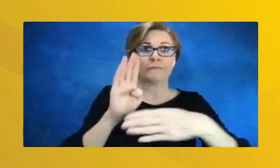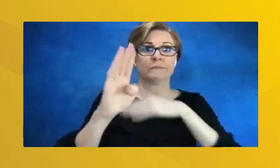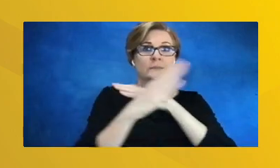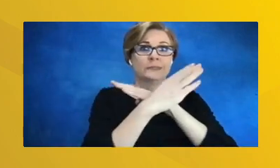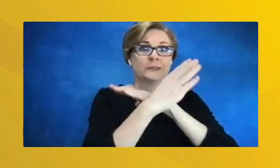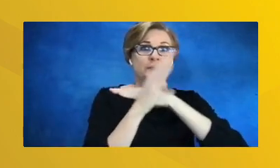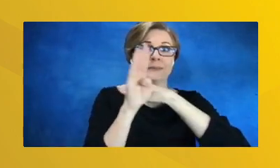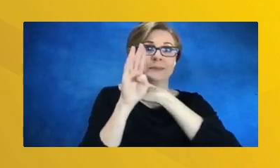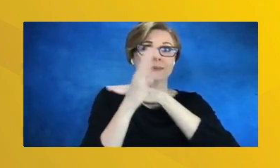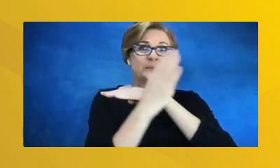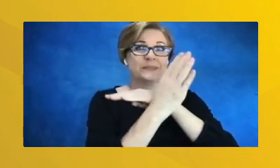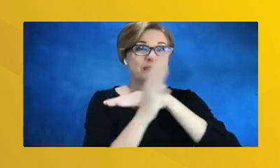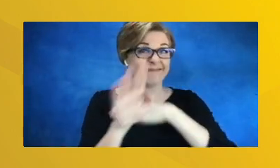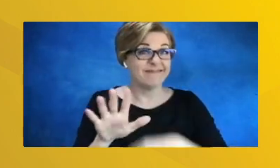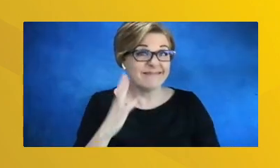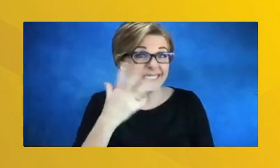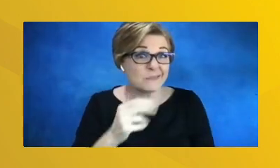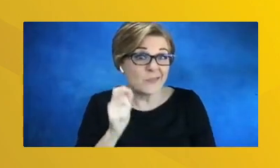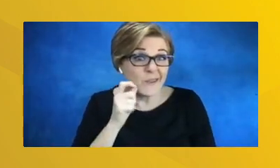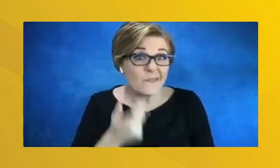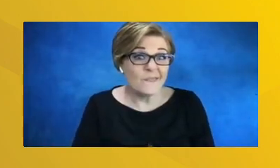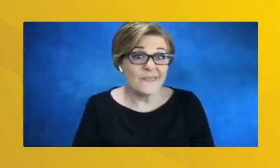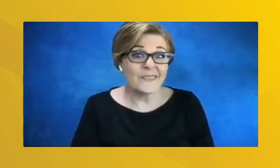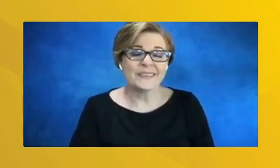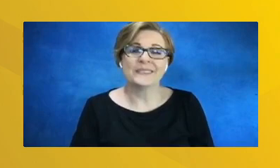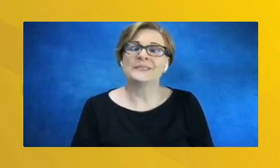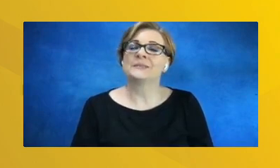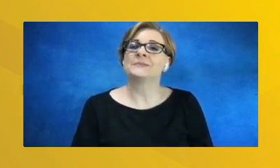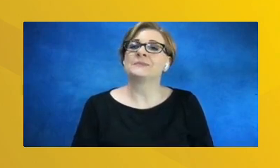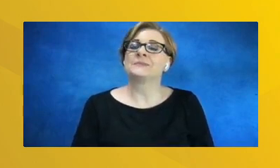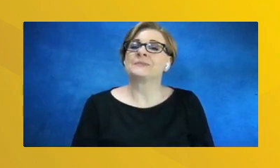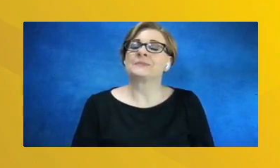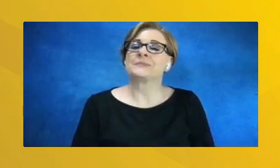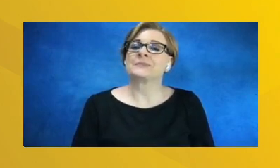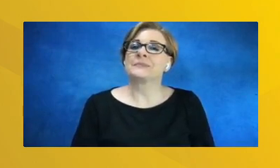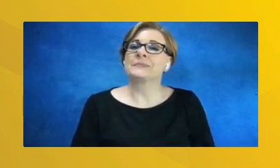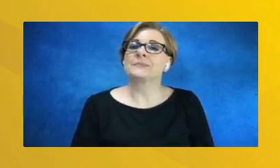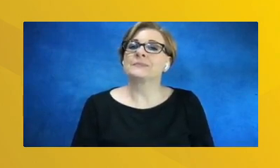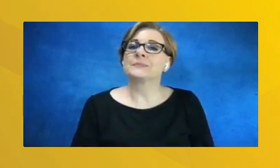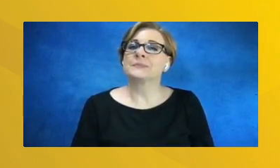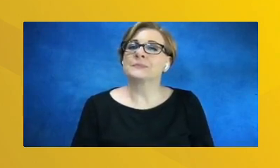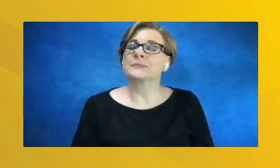That's pretty cool. Perfect.